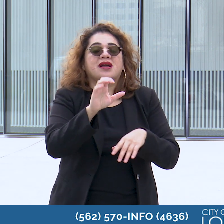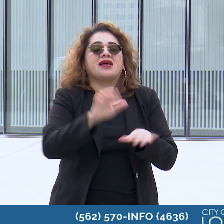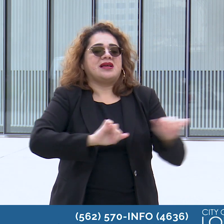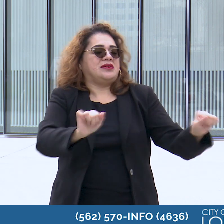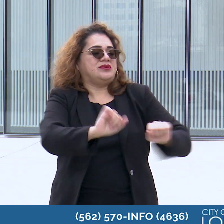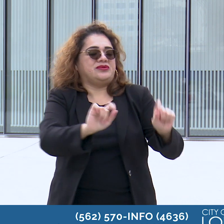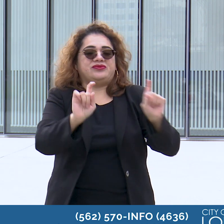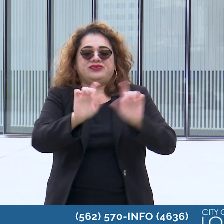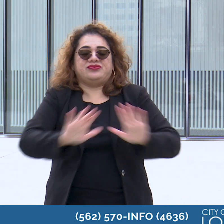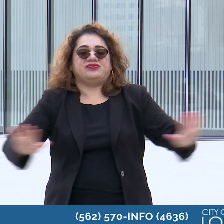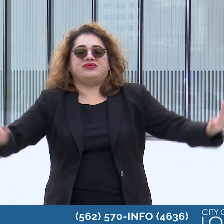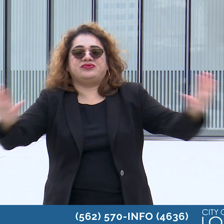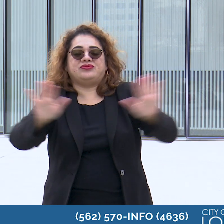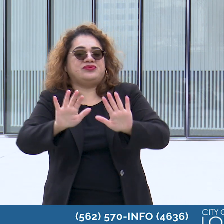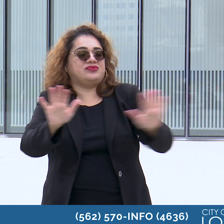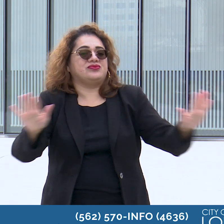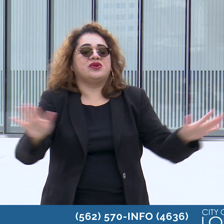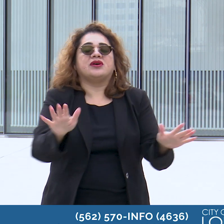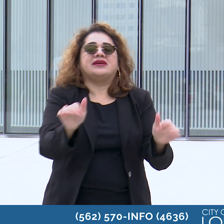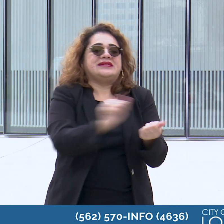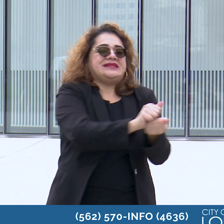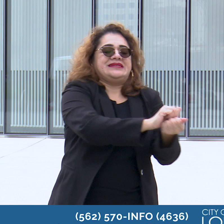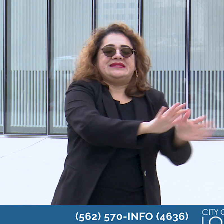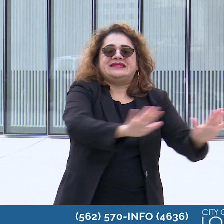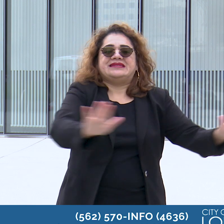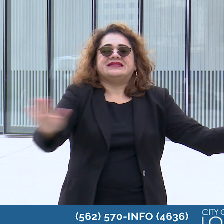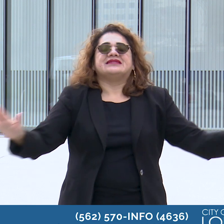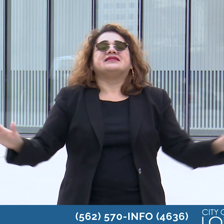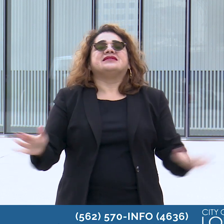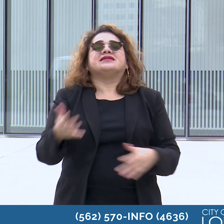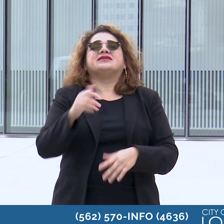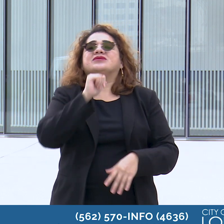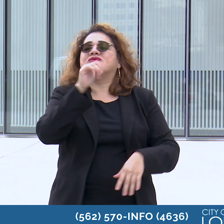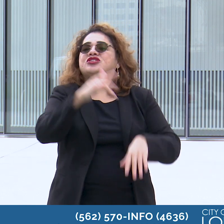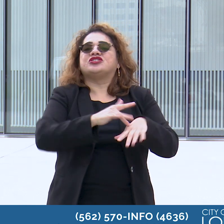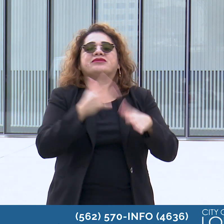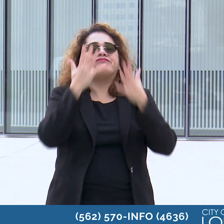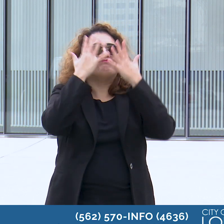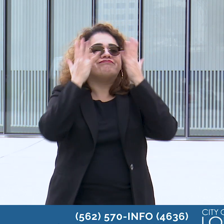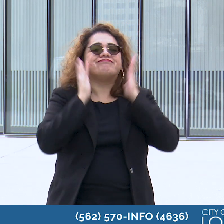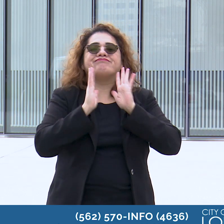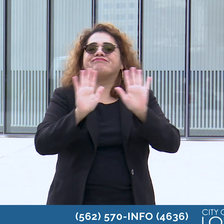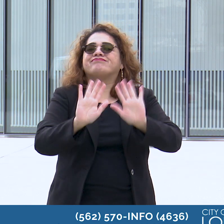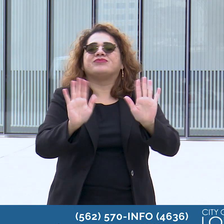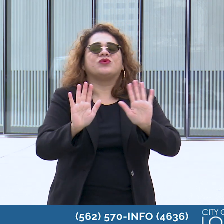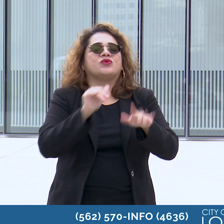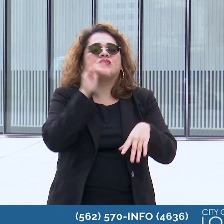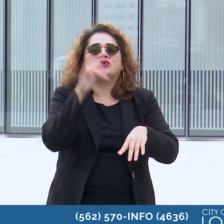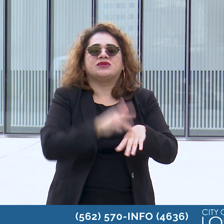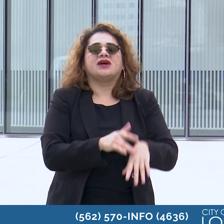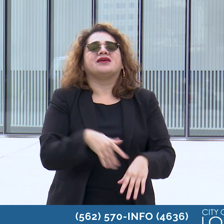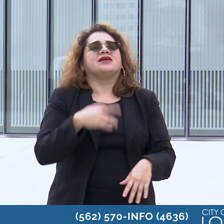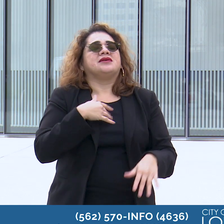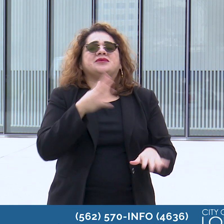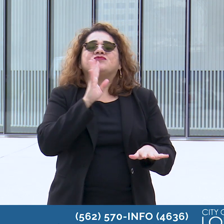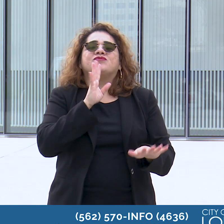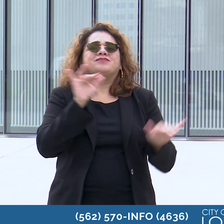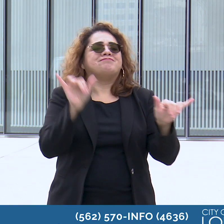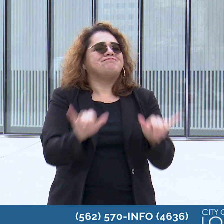your face. In closing I just want to say I know we've been at this a long time and we are so hopeful